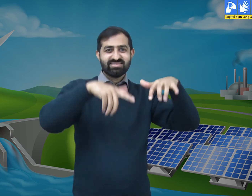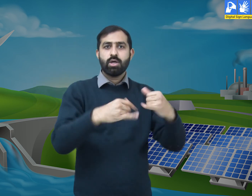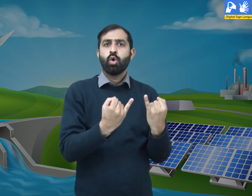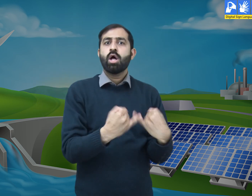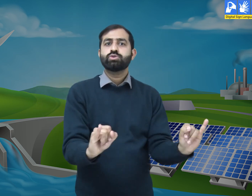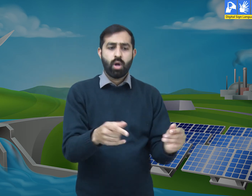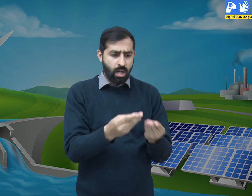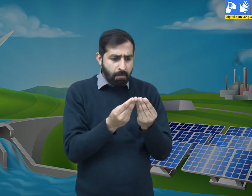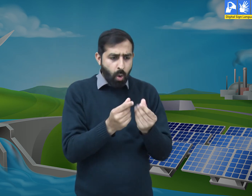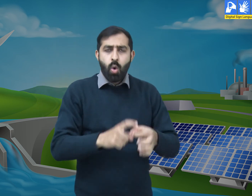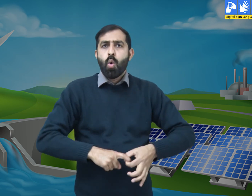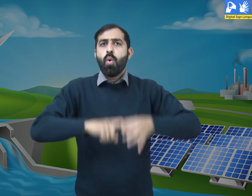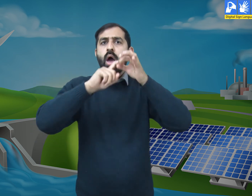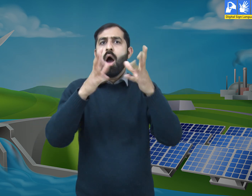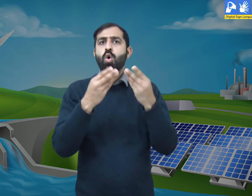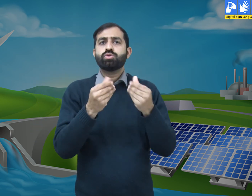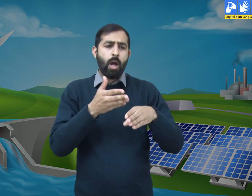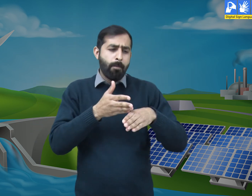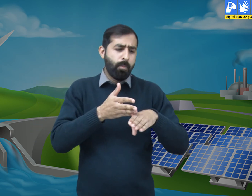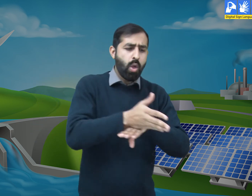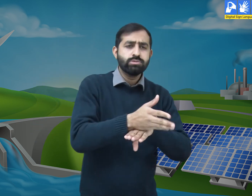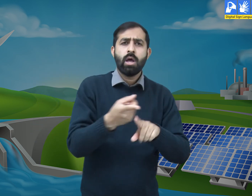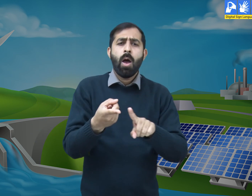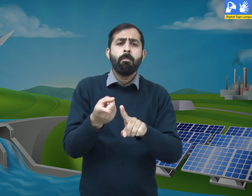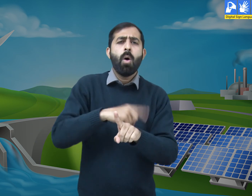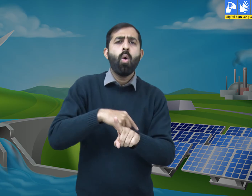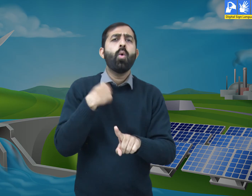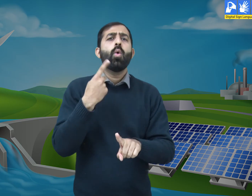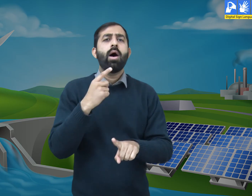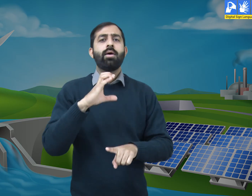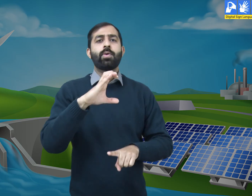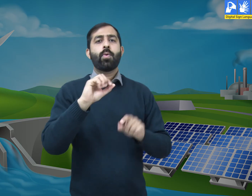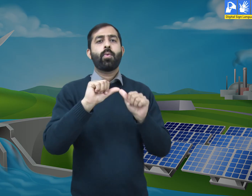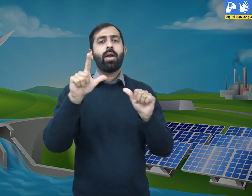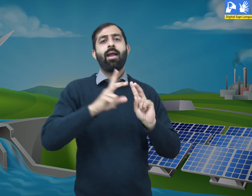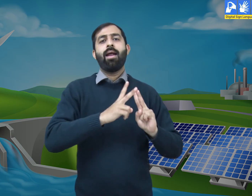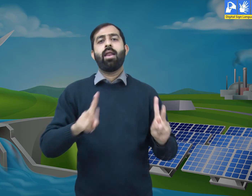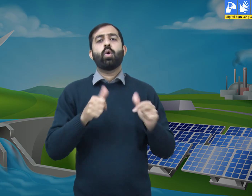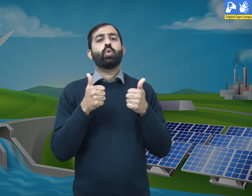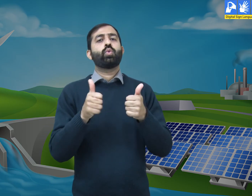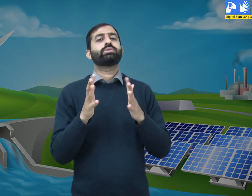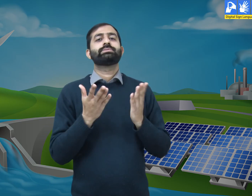the quality of soil. These are the negative effects of using coal.